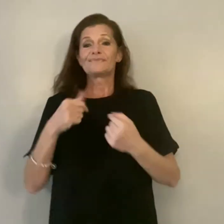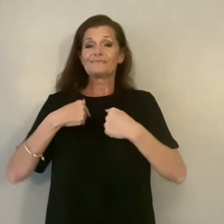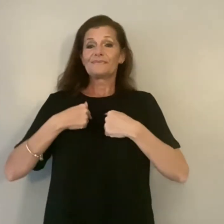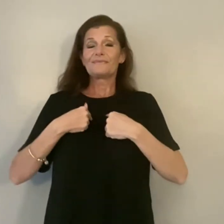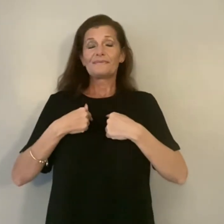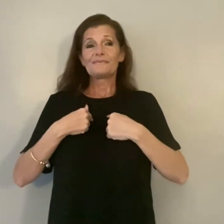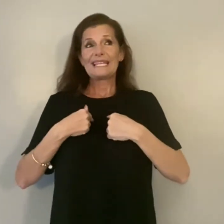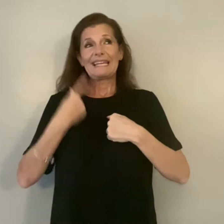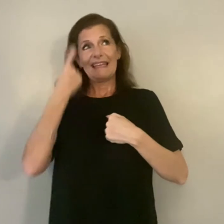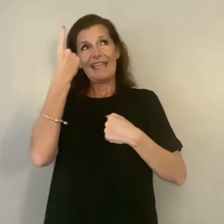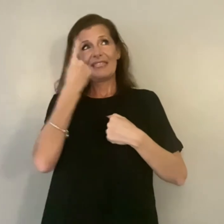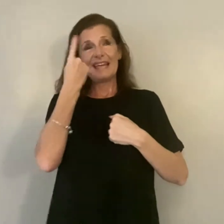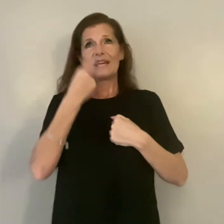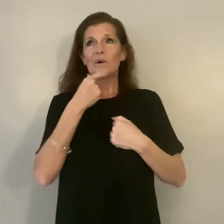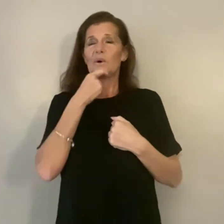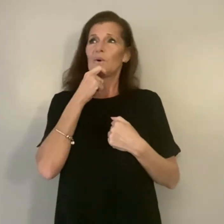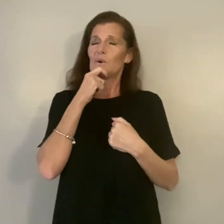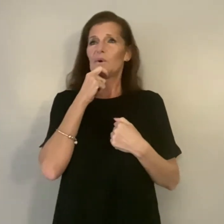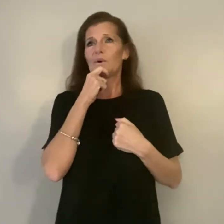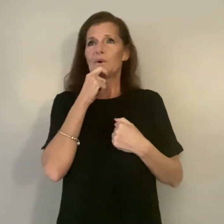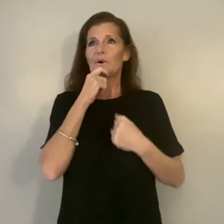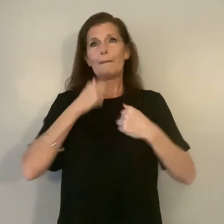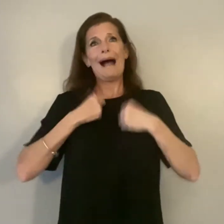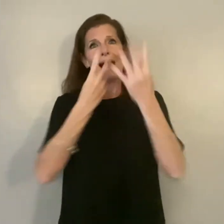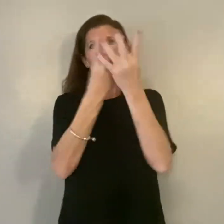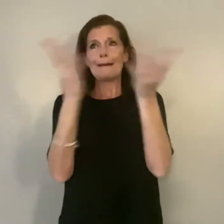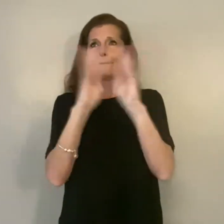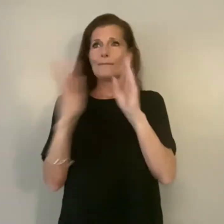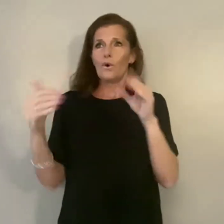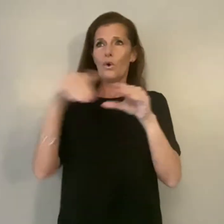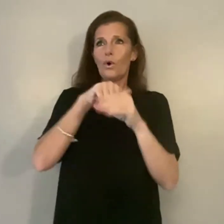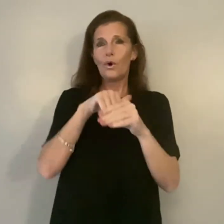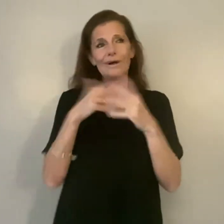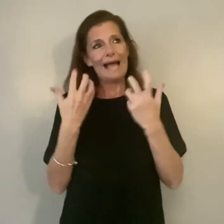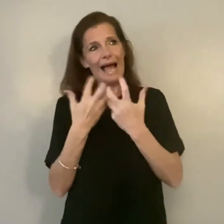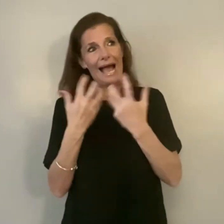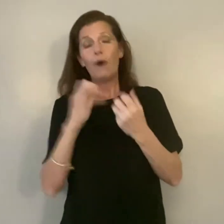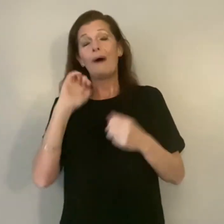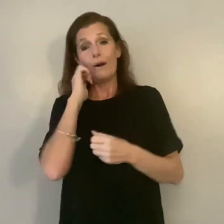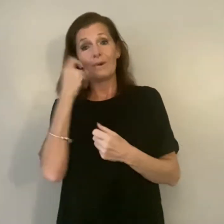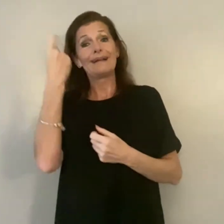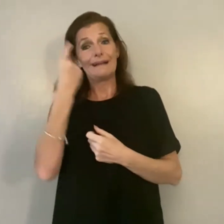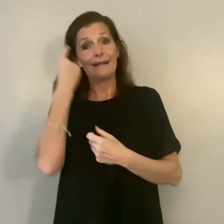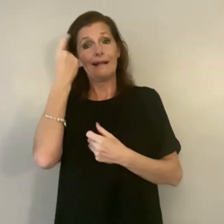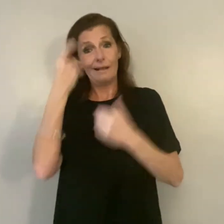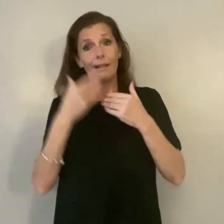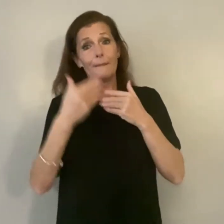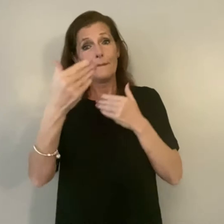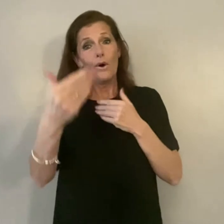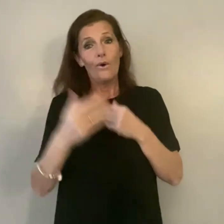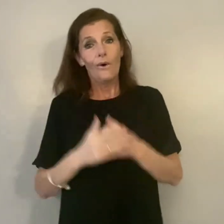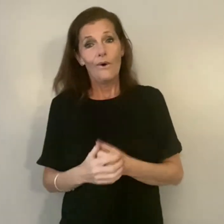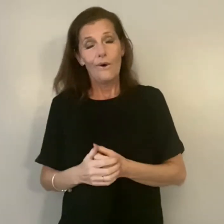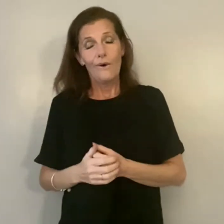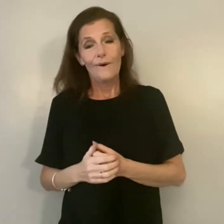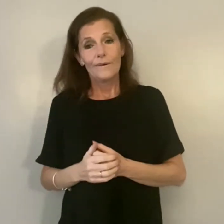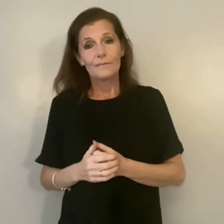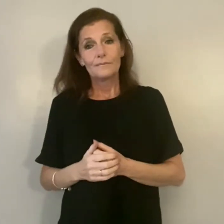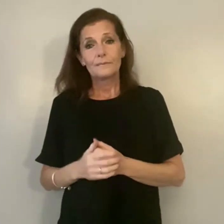I know I'm sitting here thinking well how does the boards I'm on piled those things and I'll definitely be thinking about that going forward.